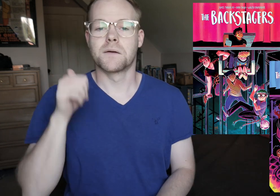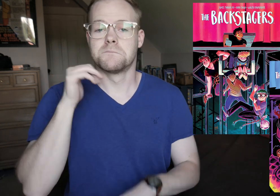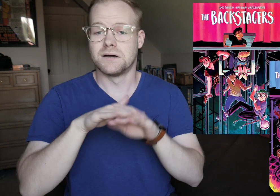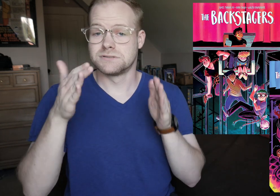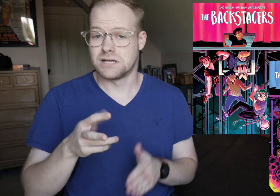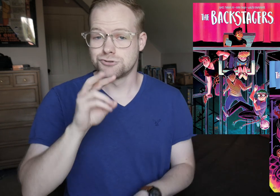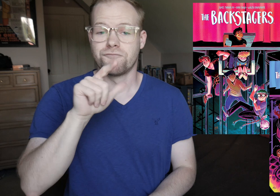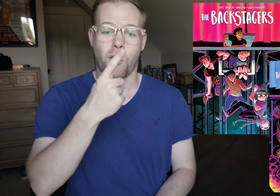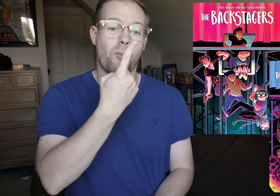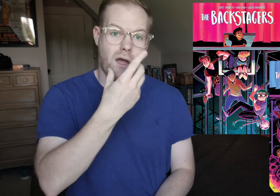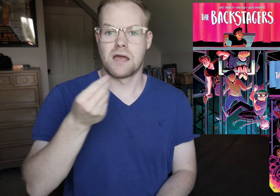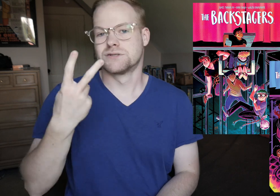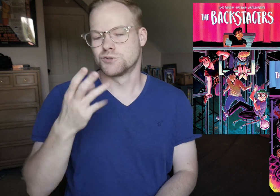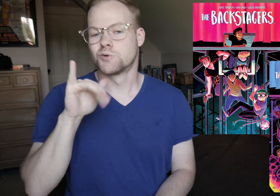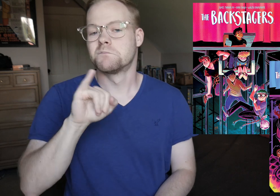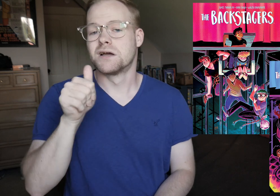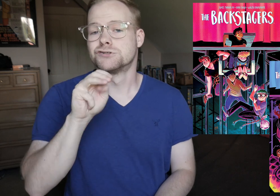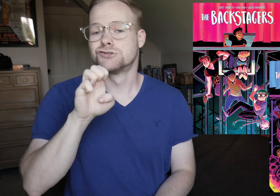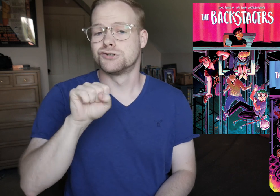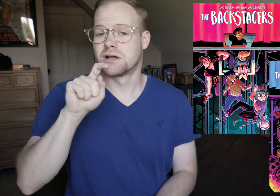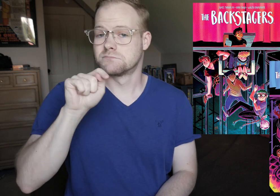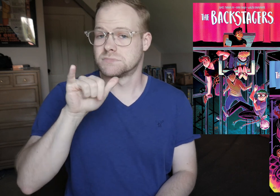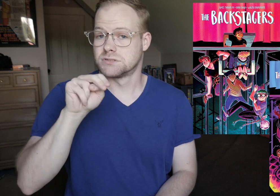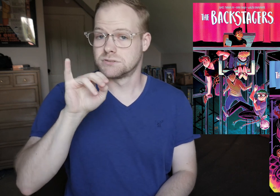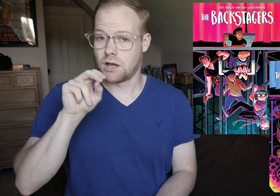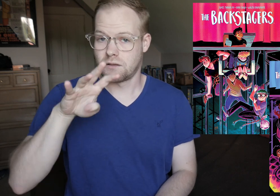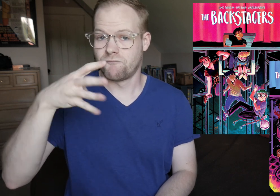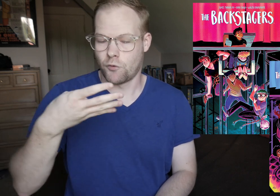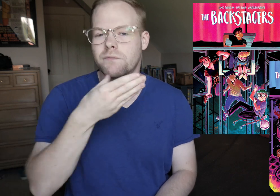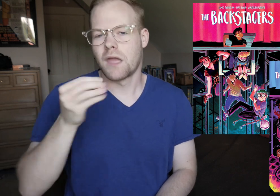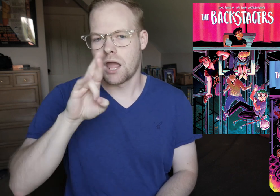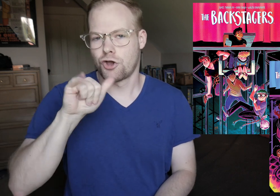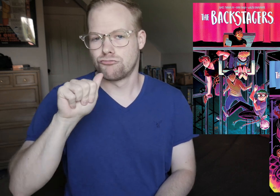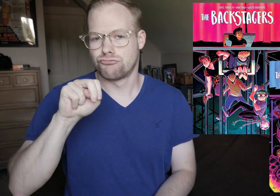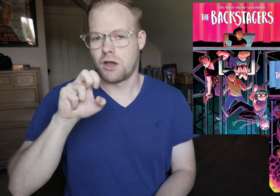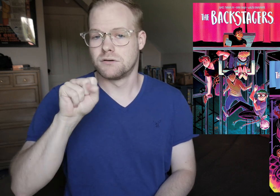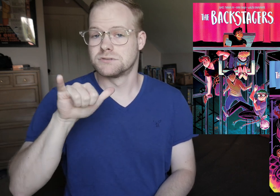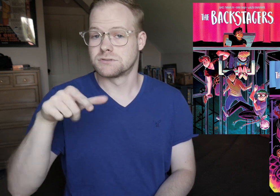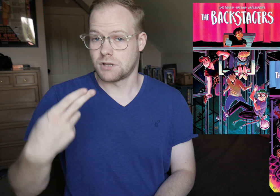The Backstagers Vol 1 & 2 by James Tynion IV and Rian Sygh.